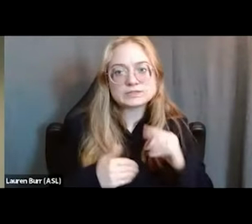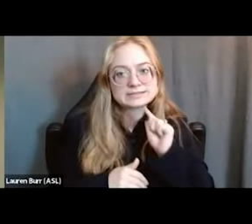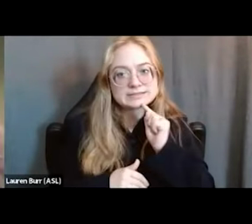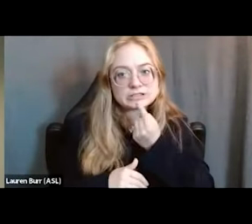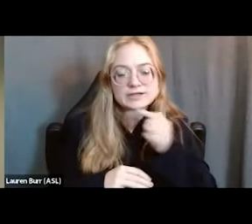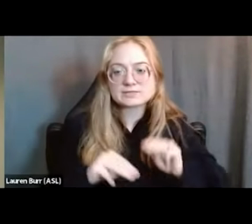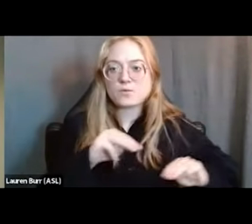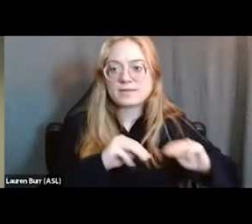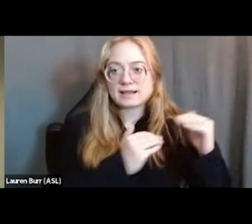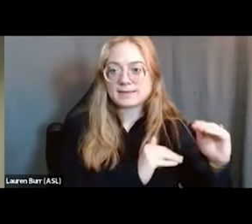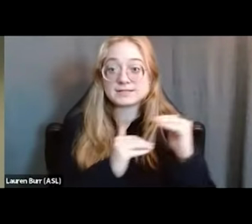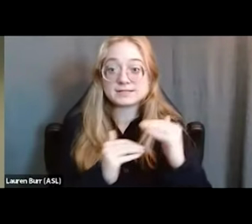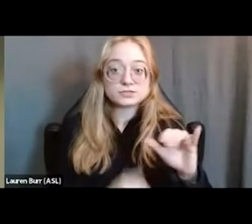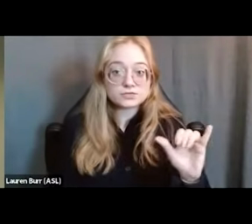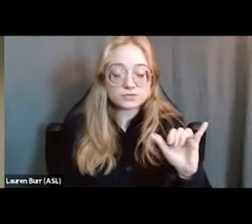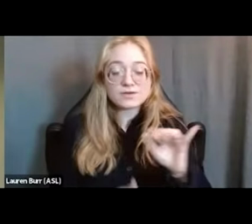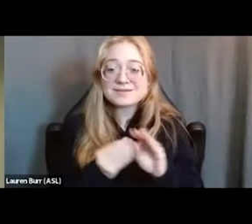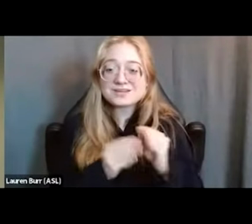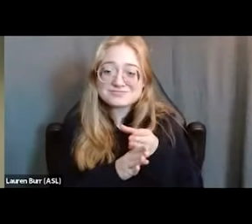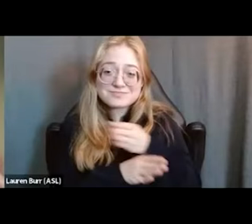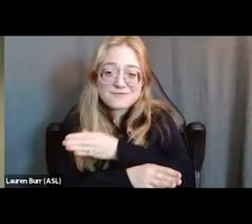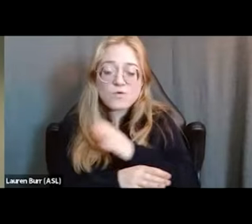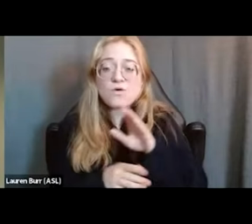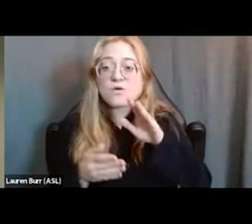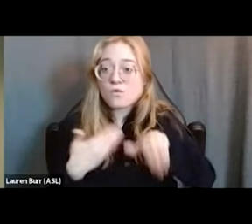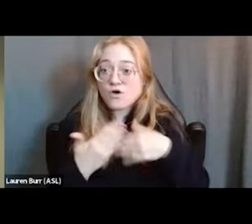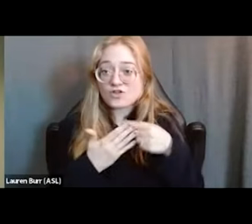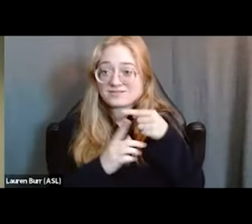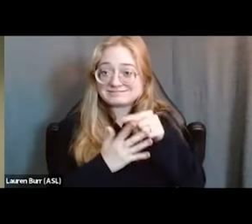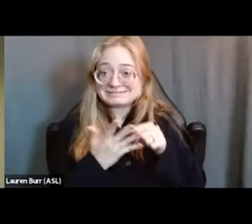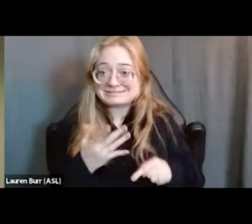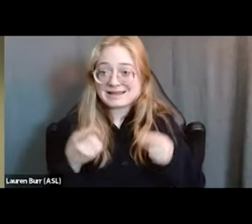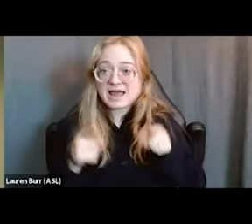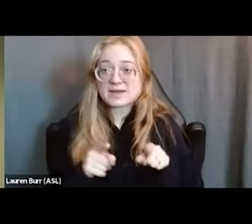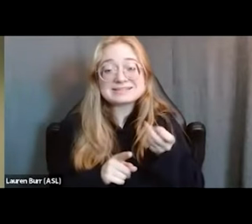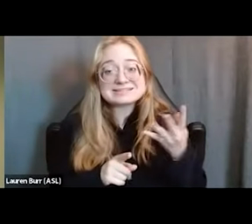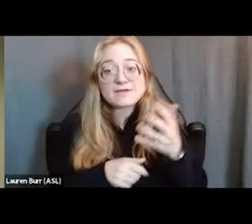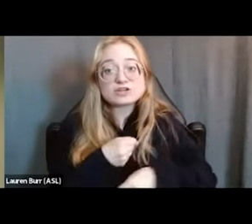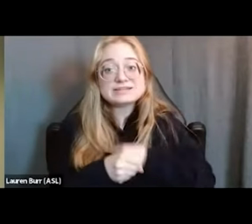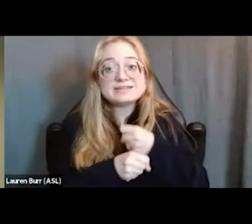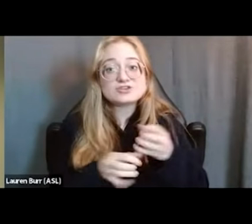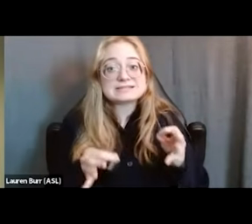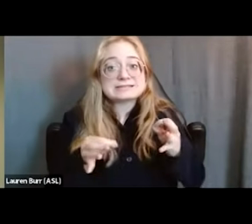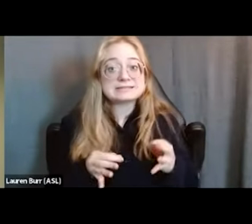And as I mentioned at the beginning, all of these are occurring several years before we might expect those for those who are housed.